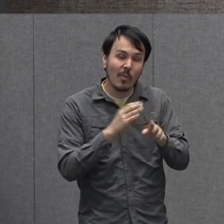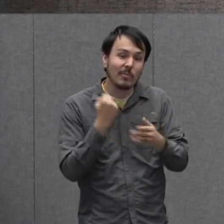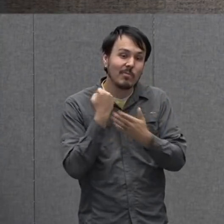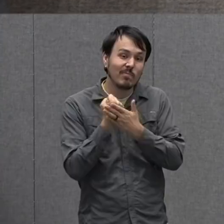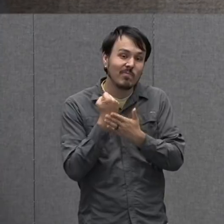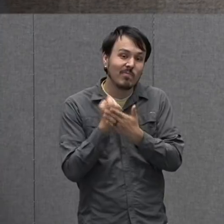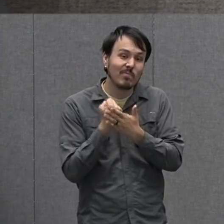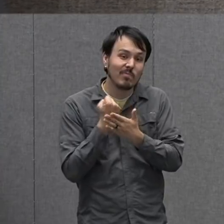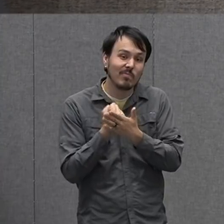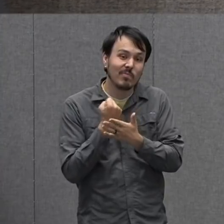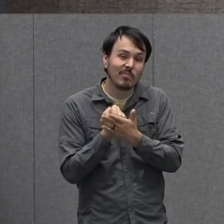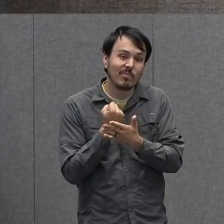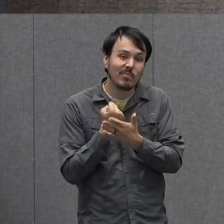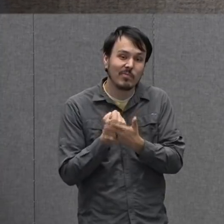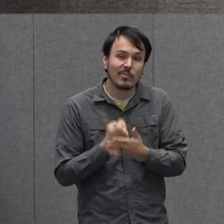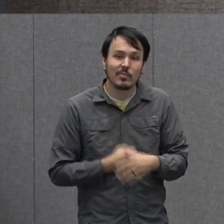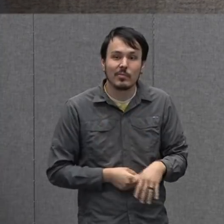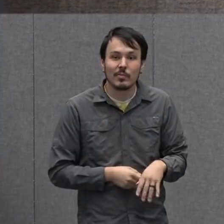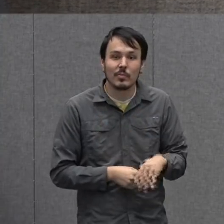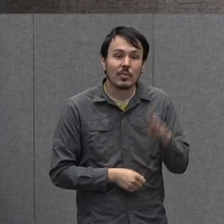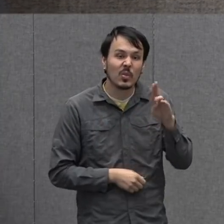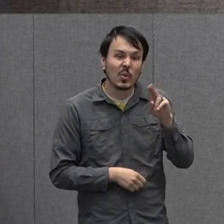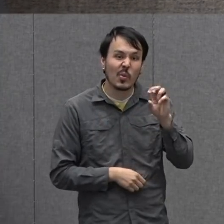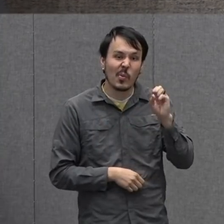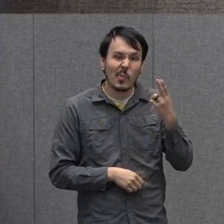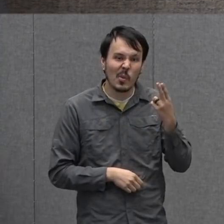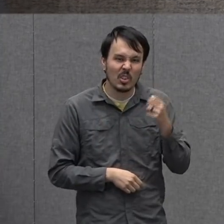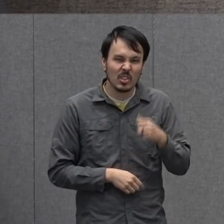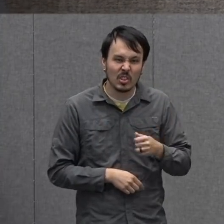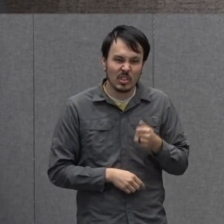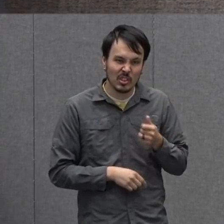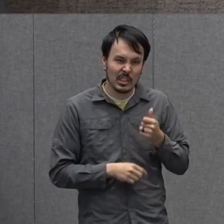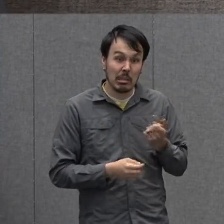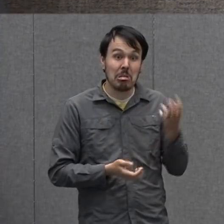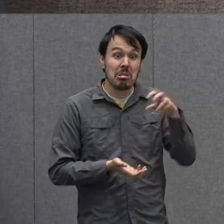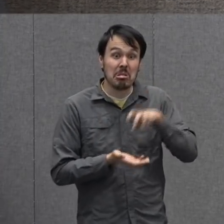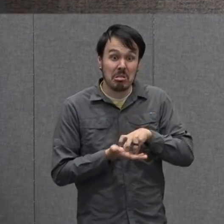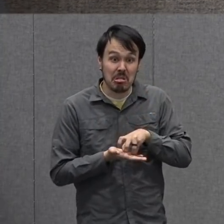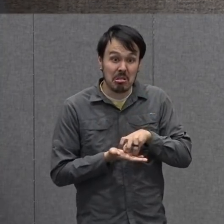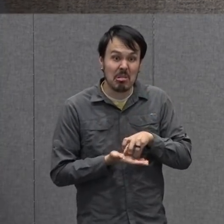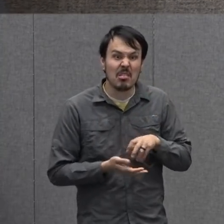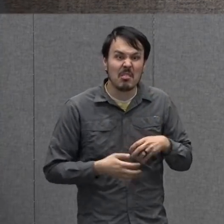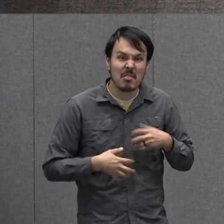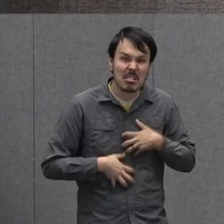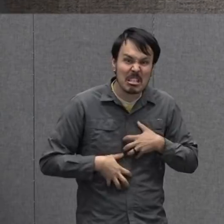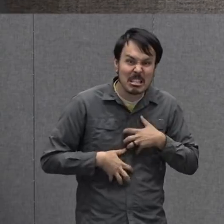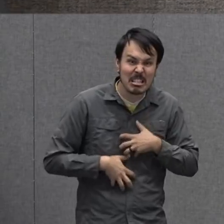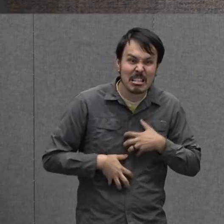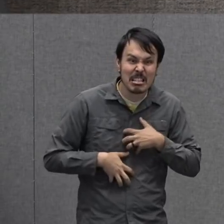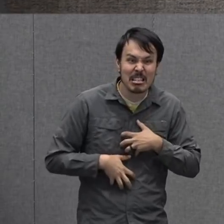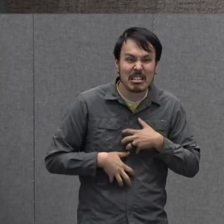Butch Aggie lept up growling, but Lily Laceby went on dreaming.